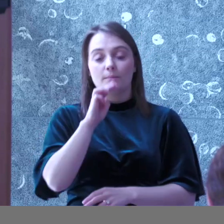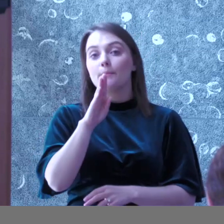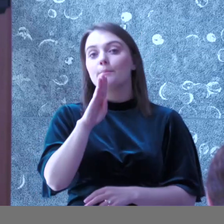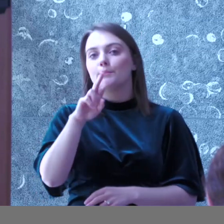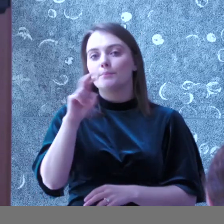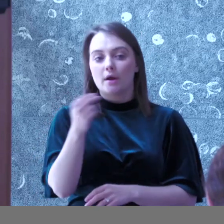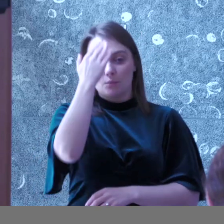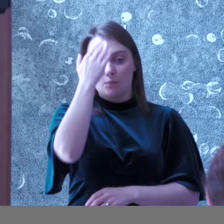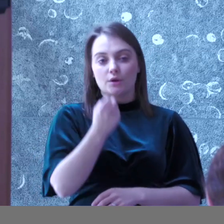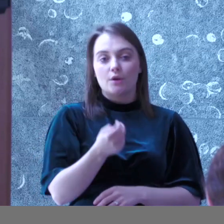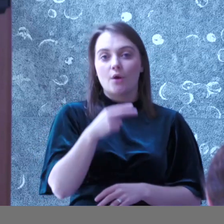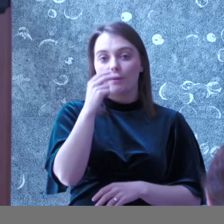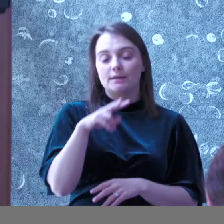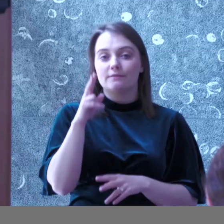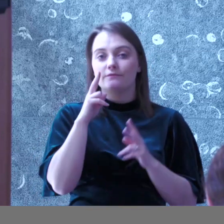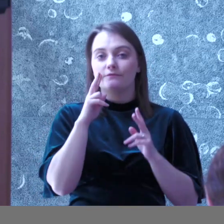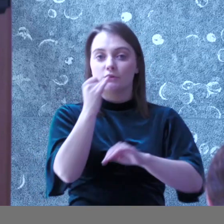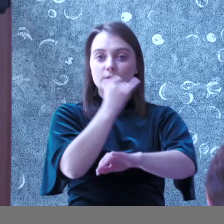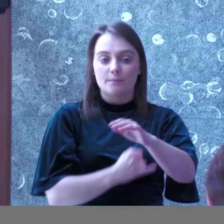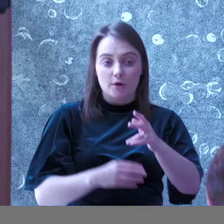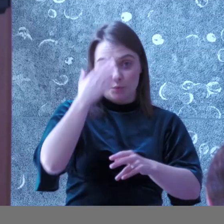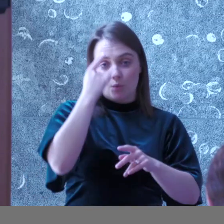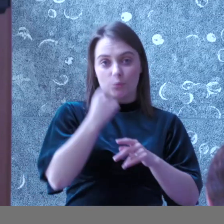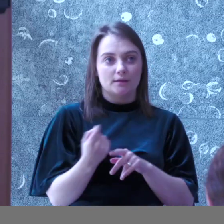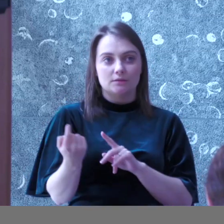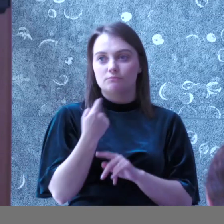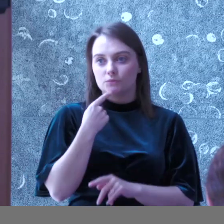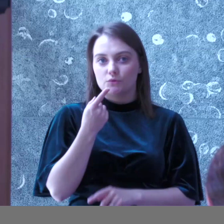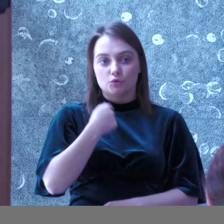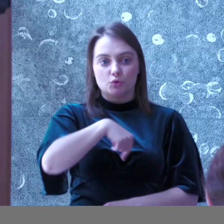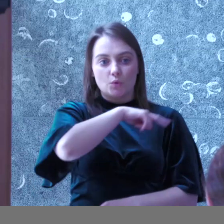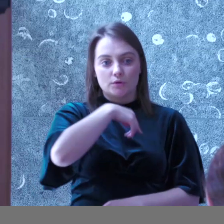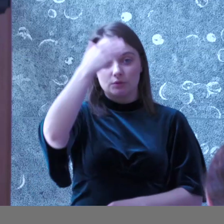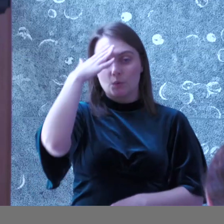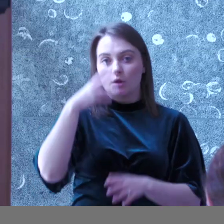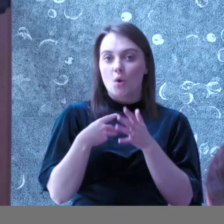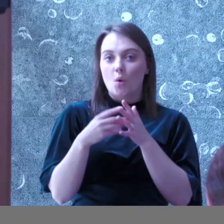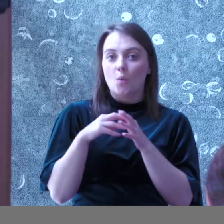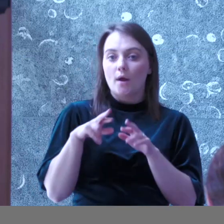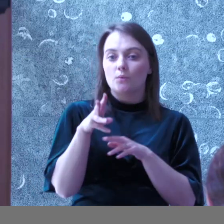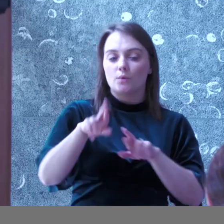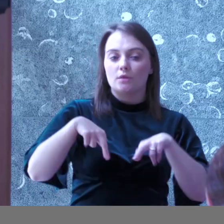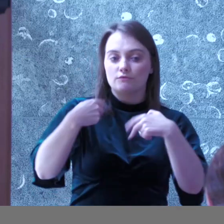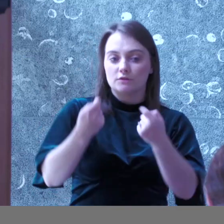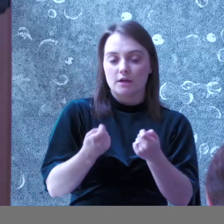this in numerous times, we know when he is going to retire, we should be able to put that money in